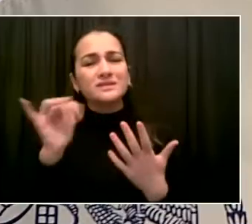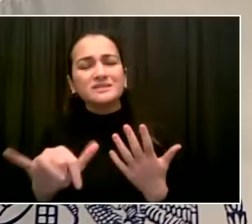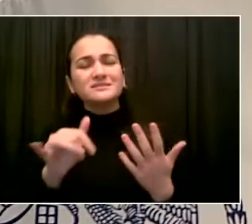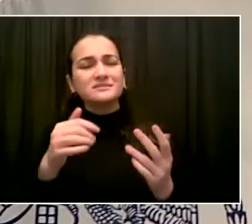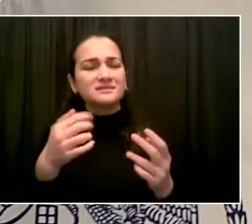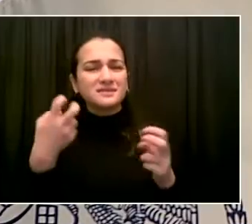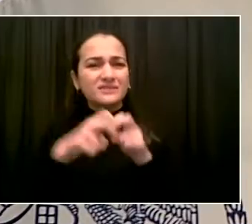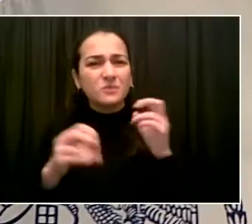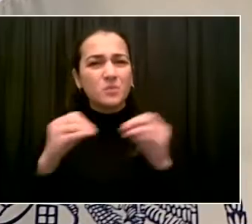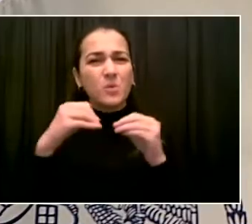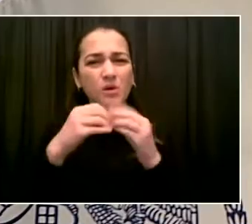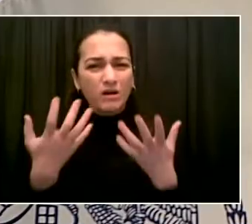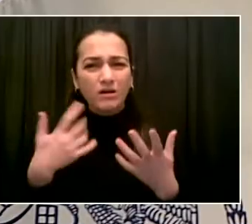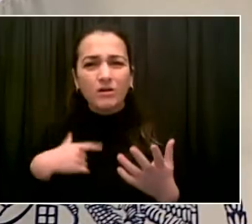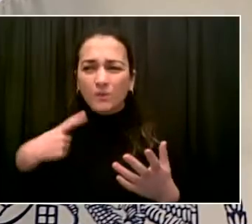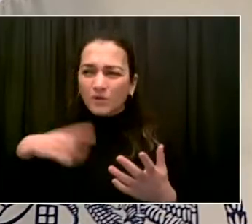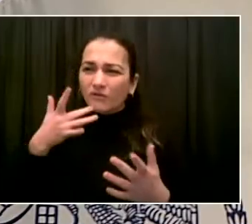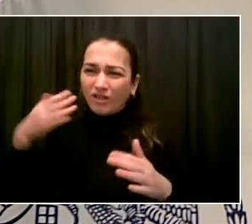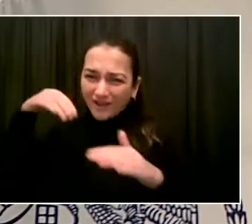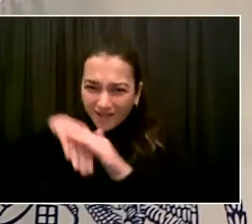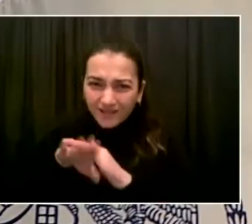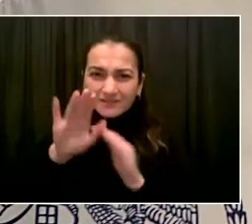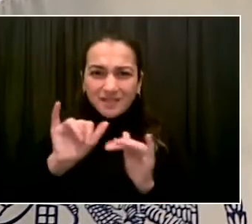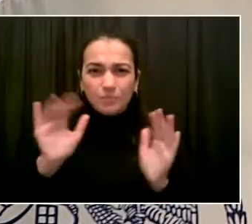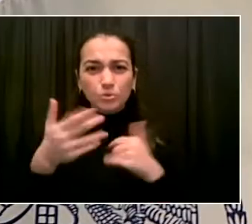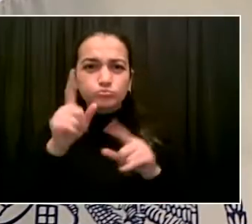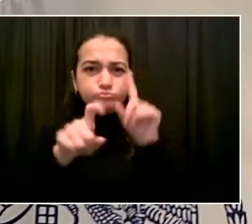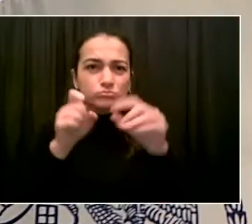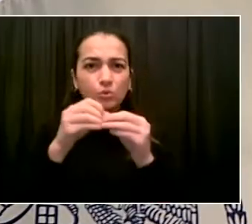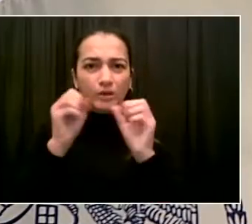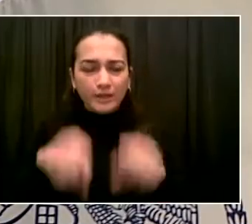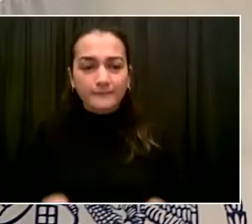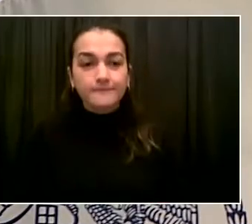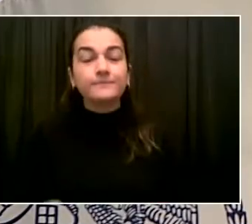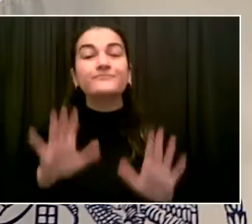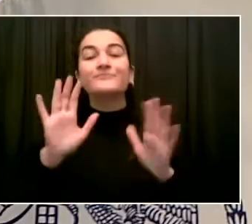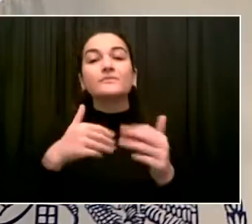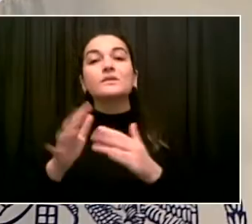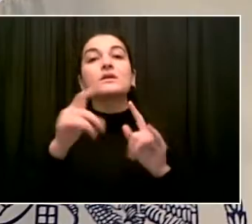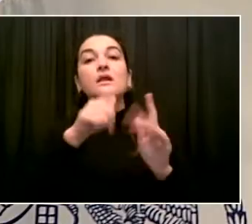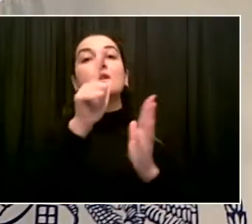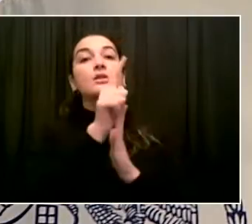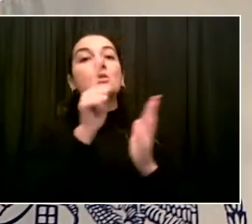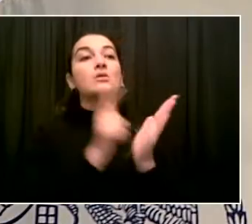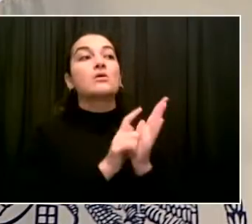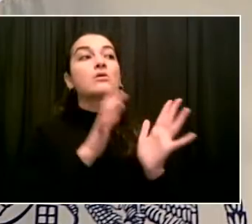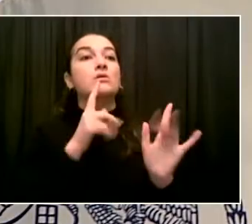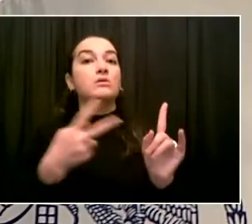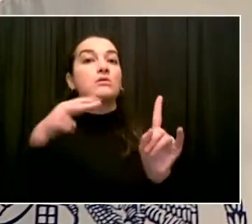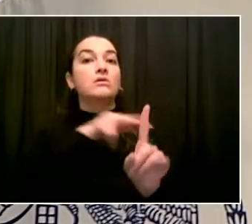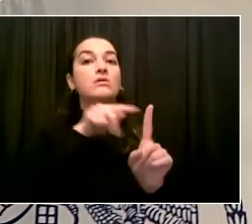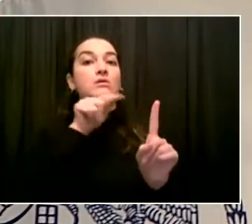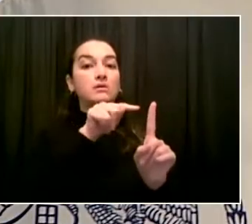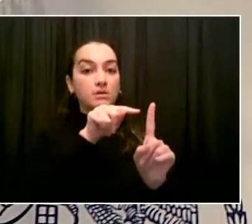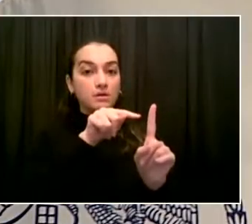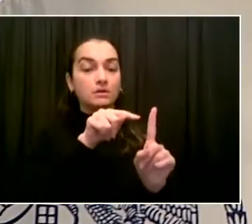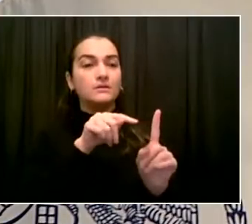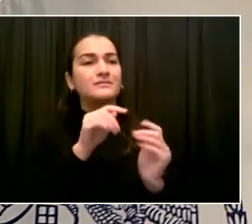NOT HELPING THE CAUSE AND I JUST WANT TO LD EAOFF WITH THAT. I LIKE TO FOLLOW UP, WHAT EXACTLY